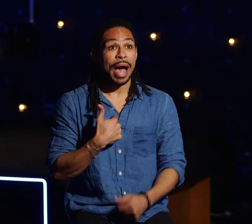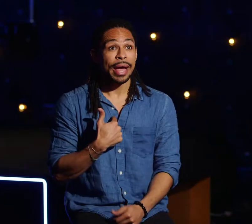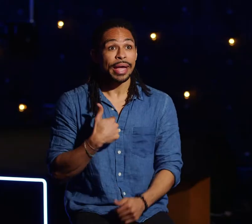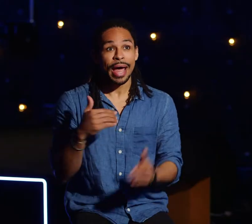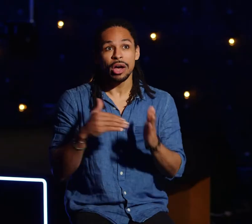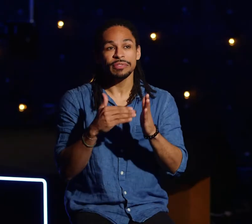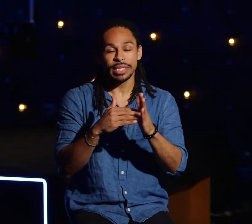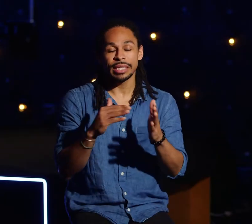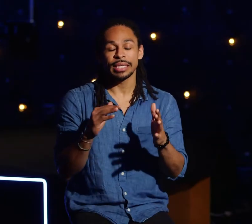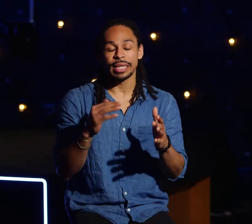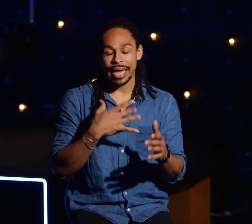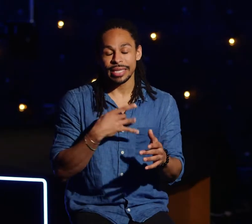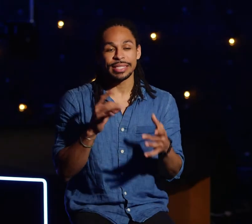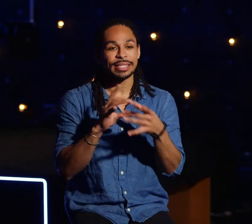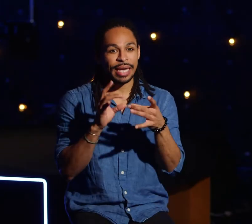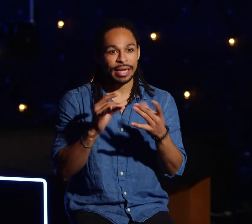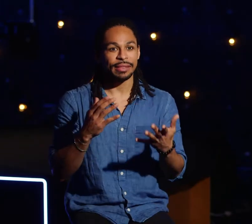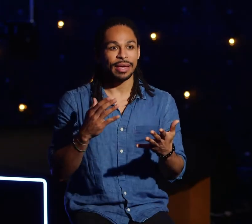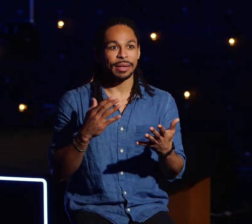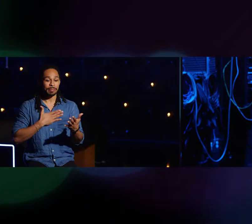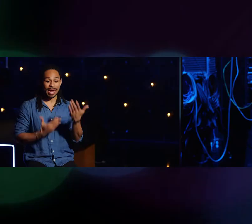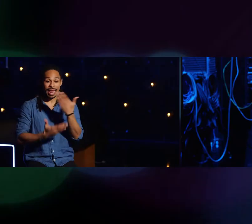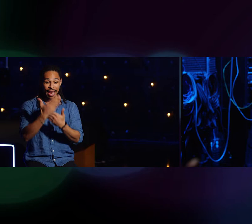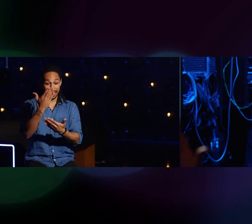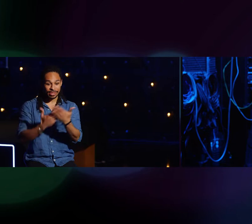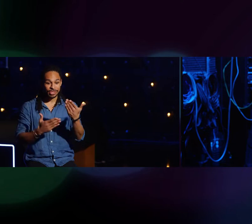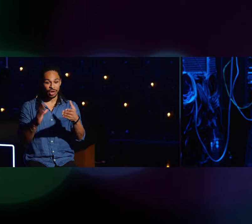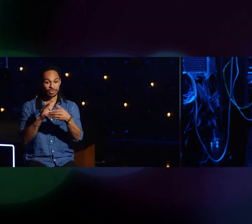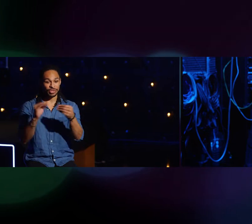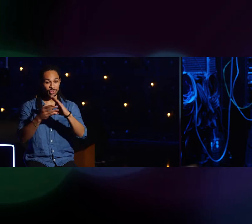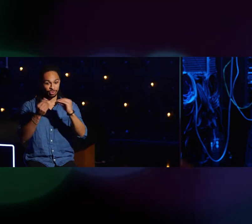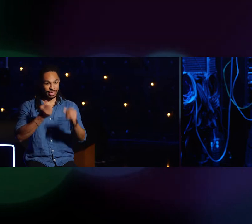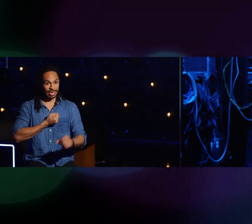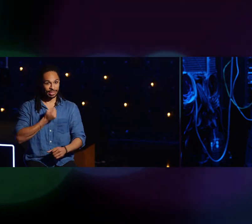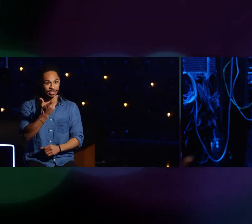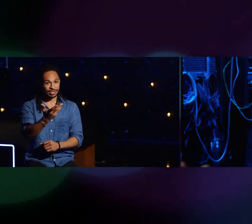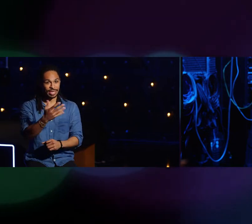I, I often like to say that my hands are the storytellers